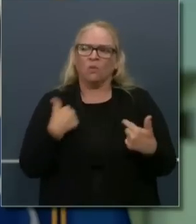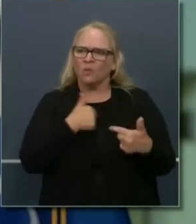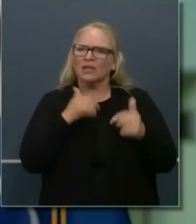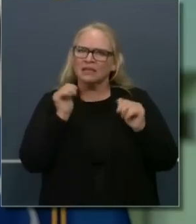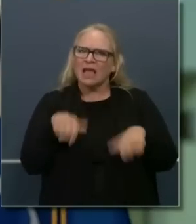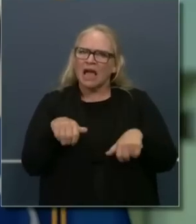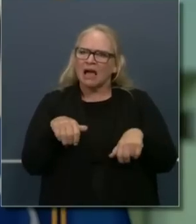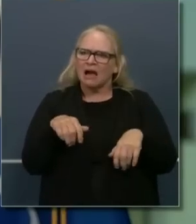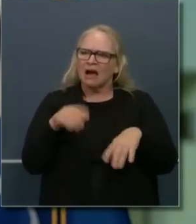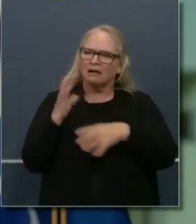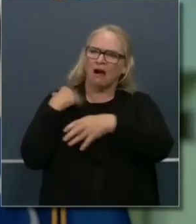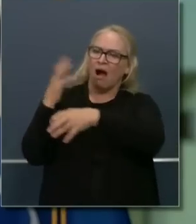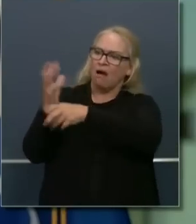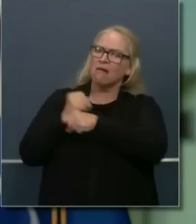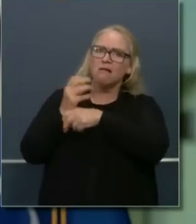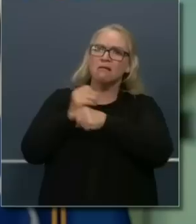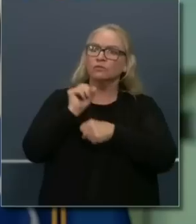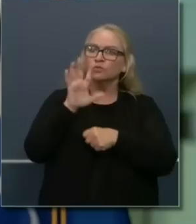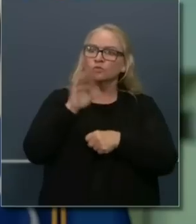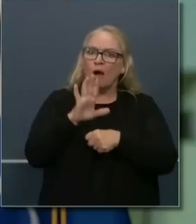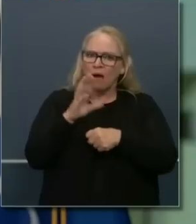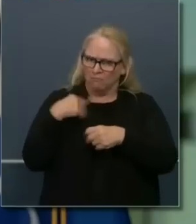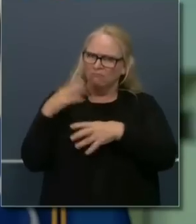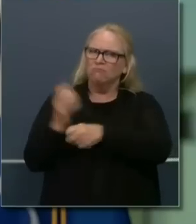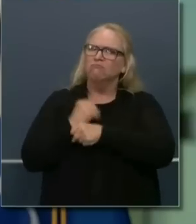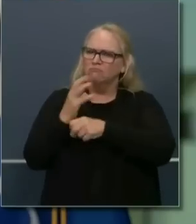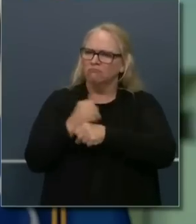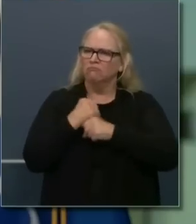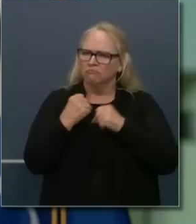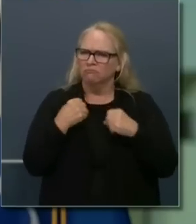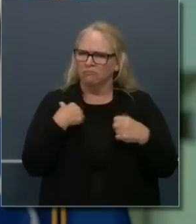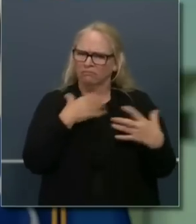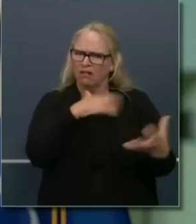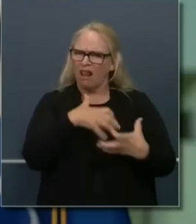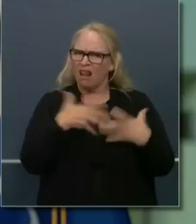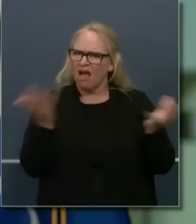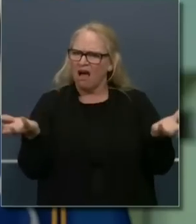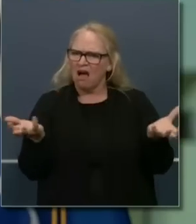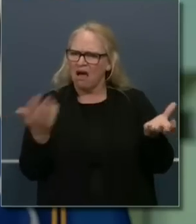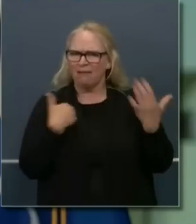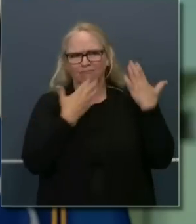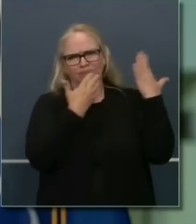NO ONE TOLD ME OR ASKED ME THAT. AND TO THE EXTENT THAT WE WERE ABLE TO PROCURE THOSE SWABS, WE